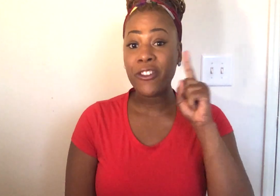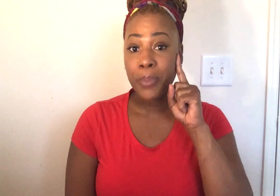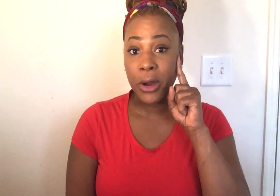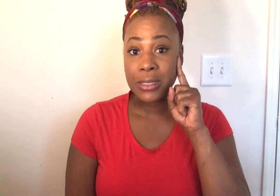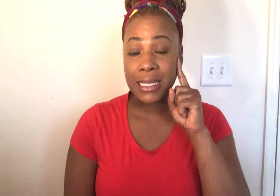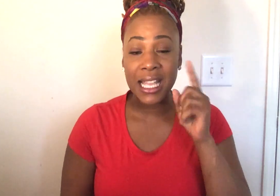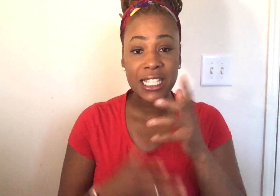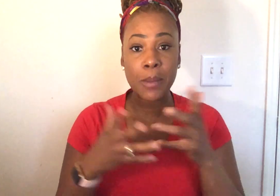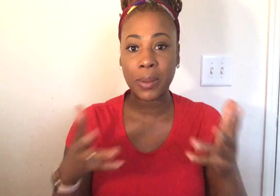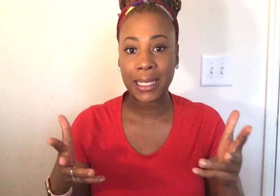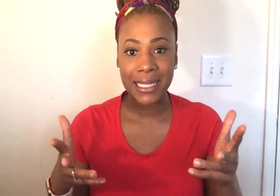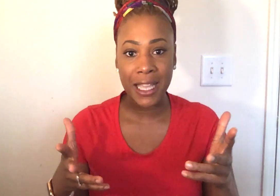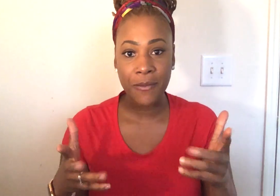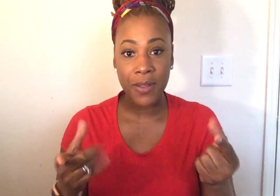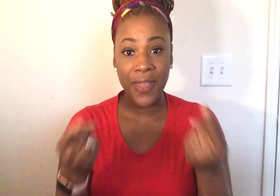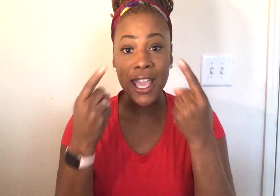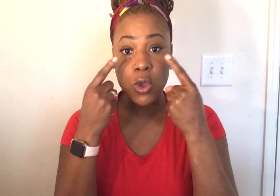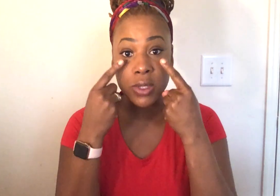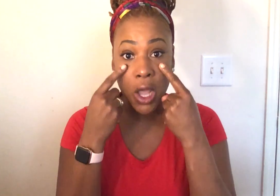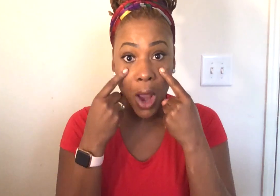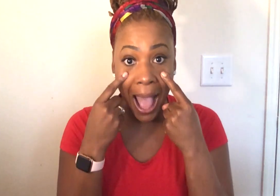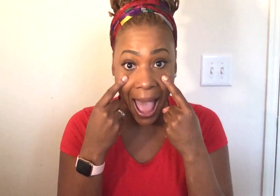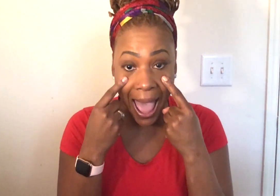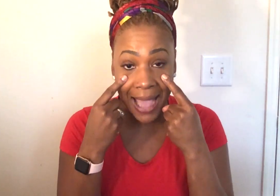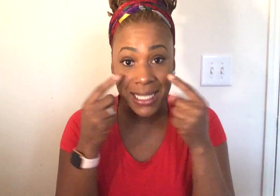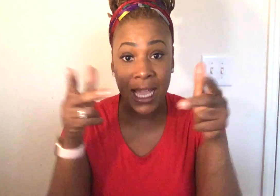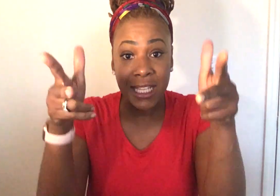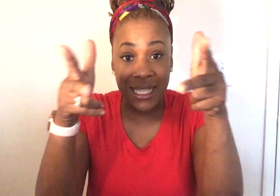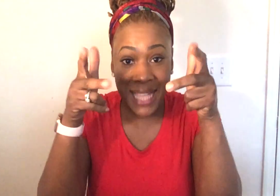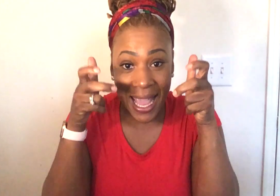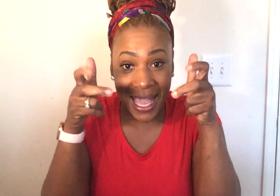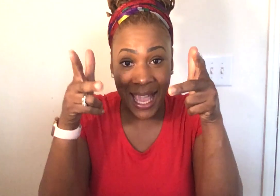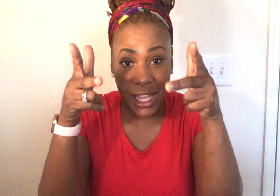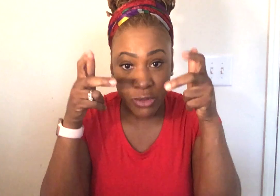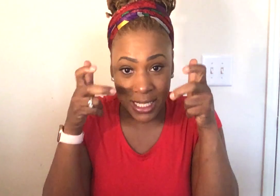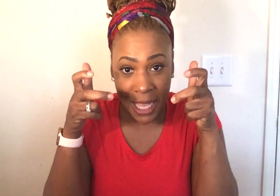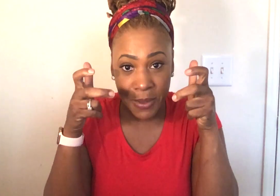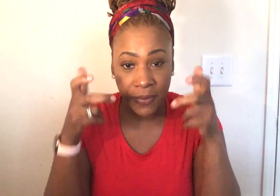it's completely different they use their eyes to take in receptively and